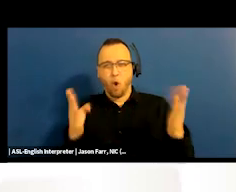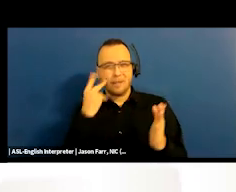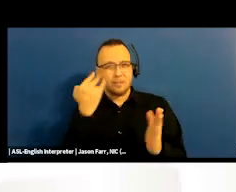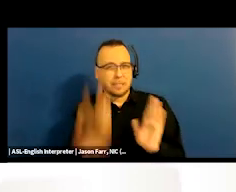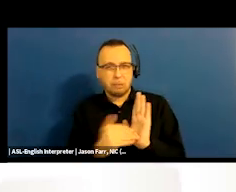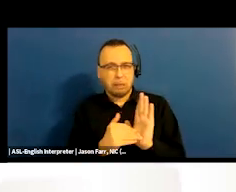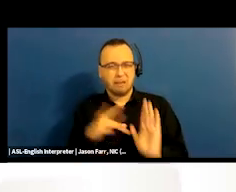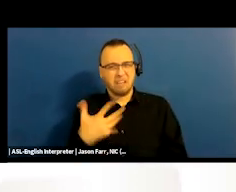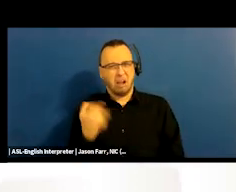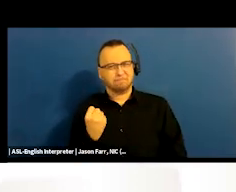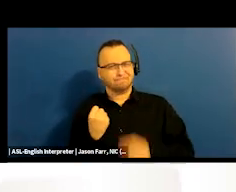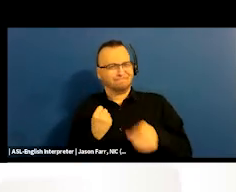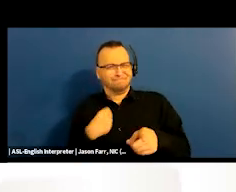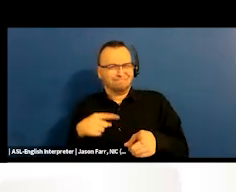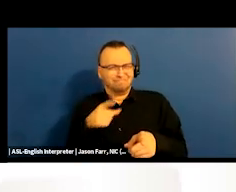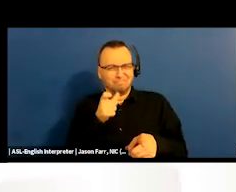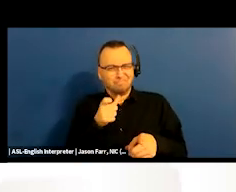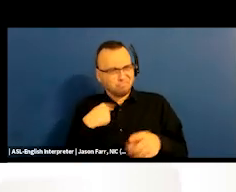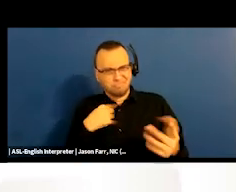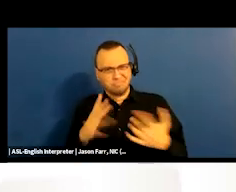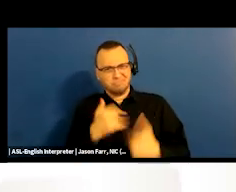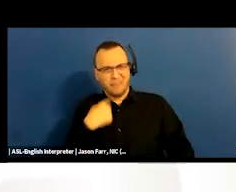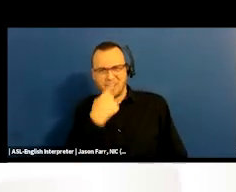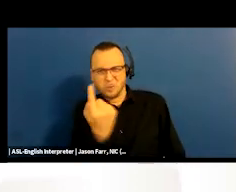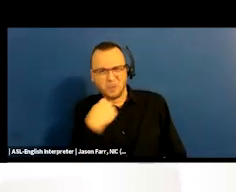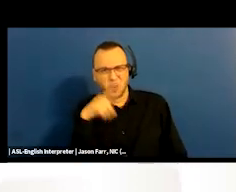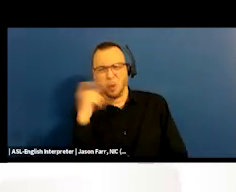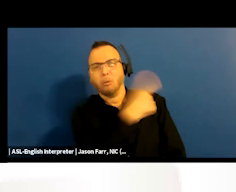or they so open up to you that they're having problems, you're gonna call the police or the hospital,